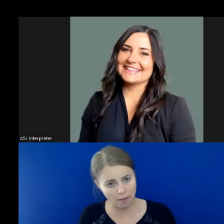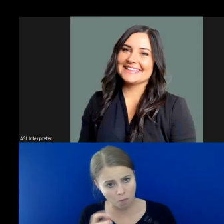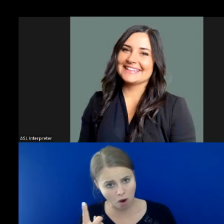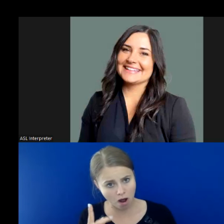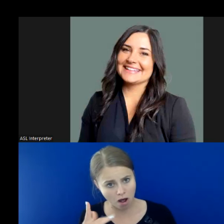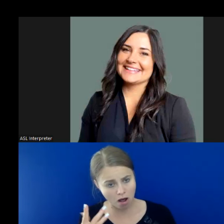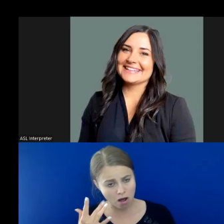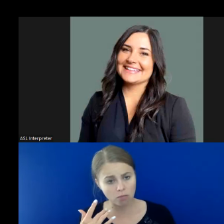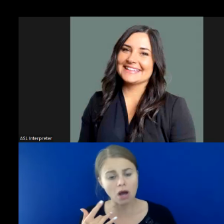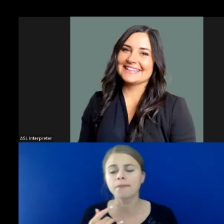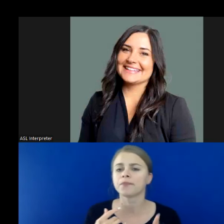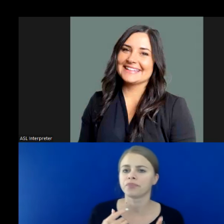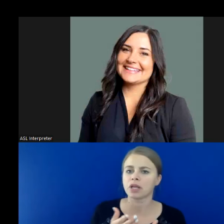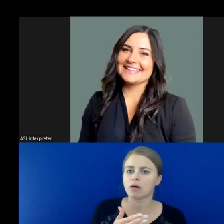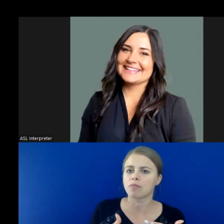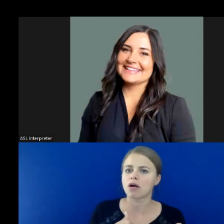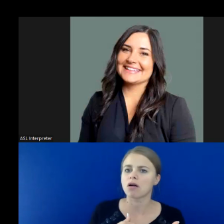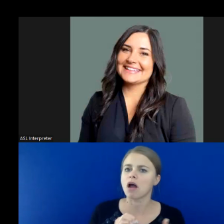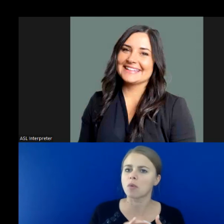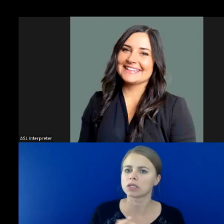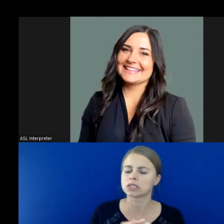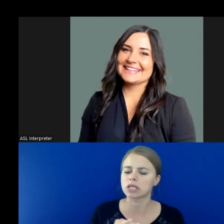Yeah. So, you said that the accommodation tool was fully